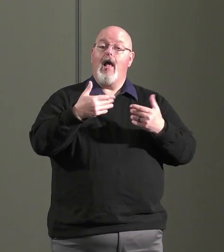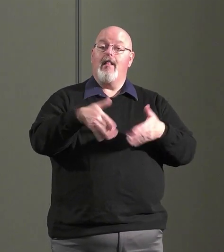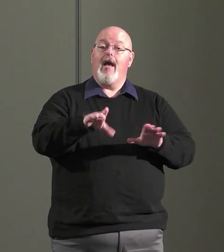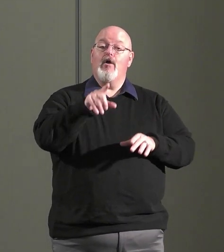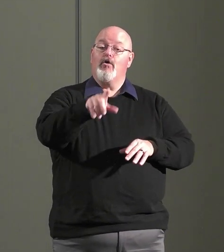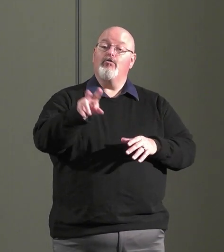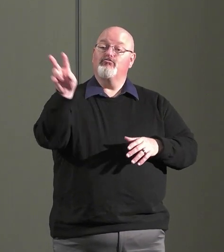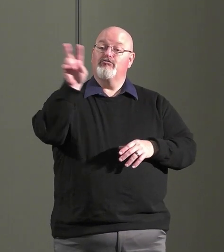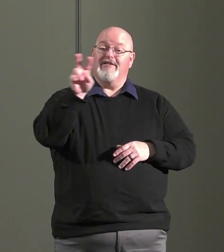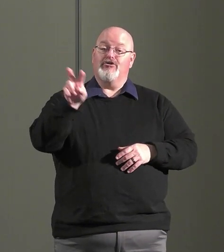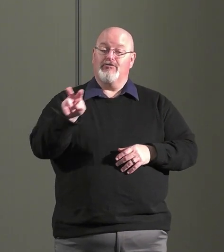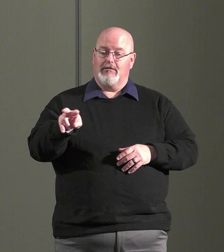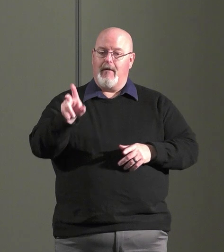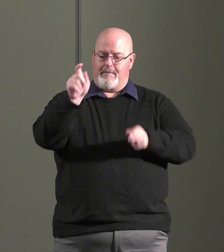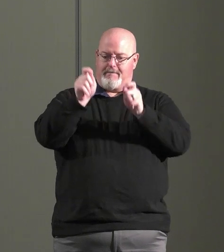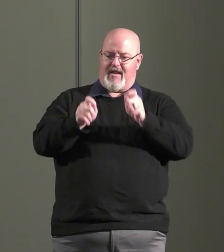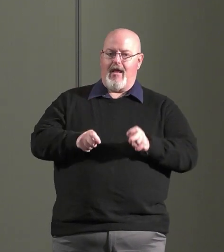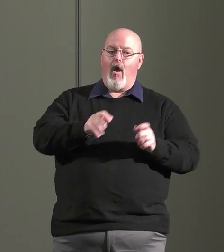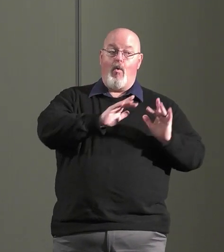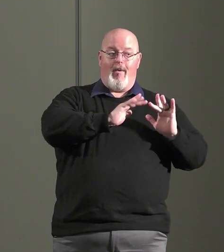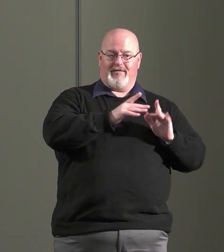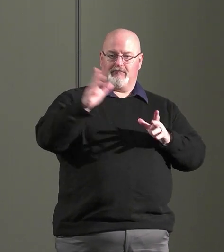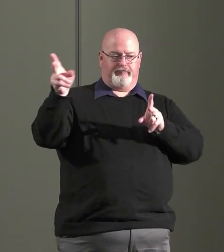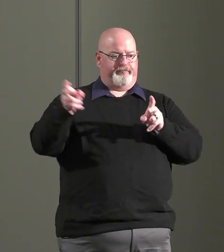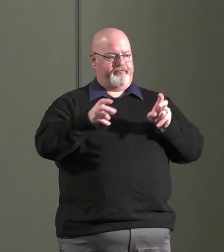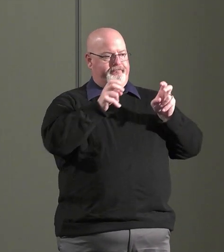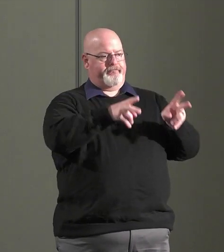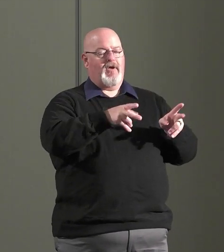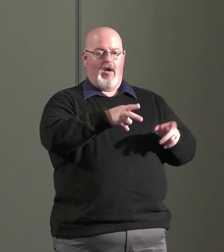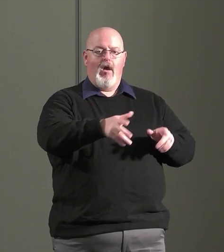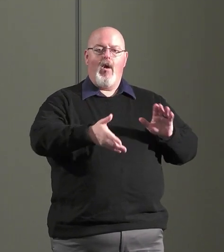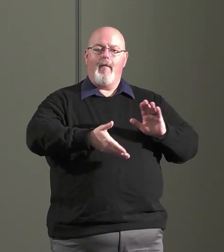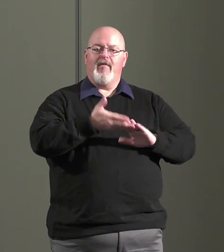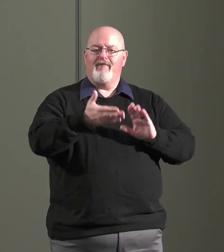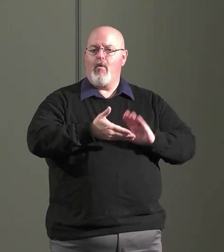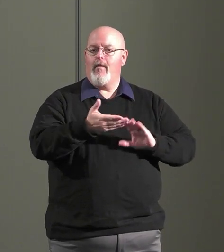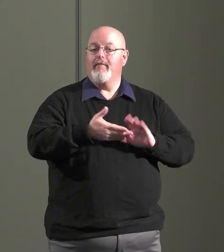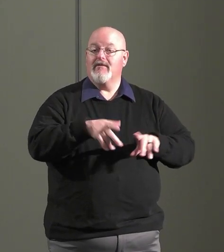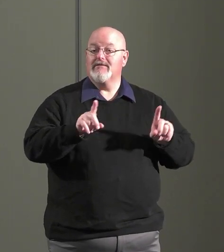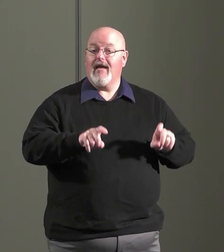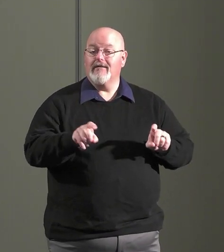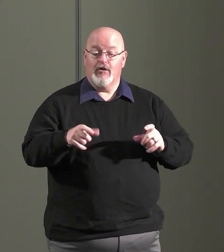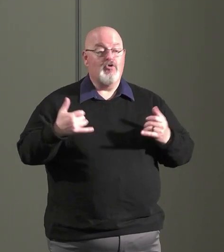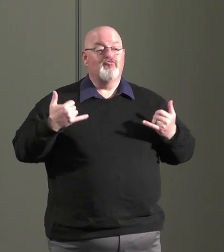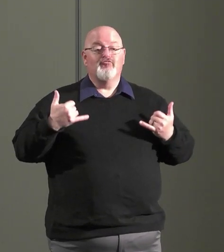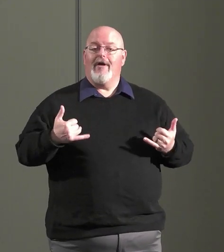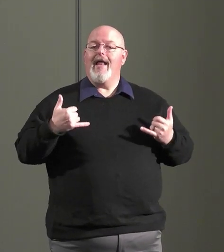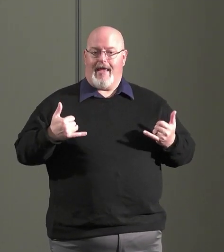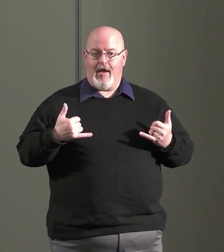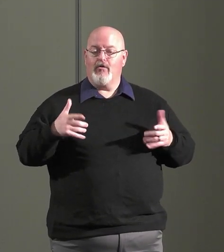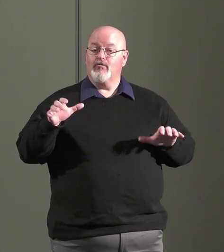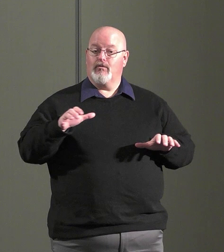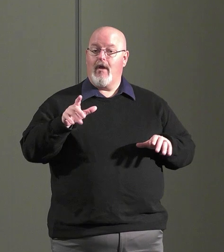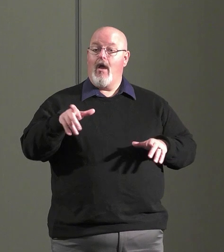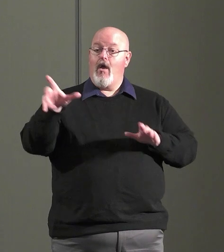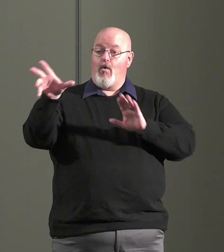be manipulated on a website to perform the tests. And right now what they do is record the output